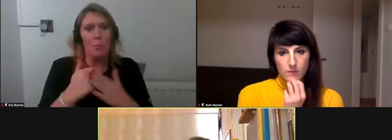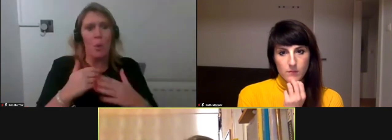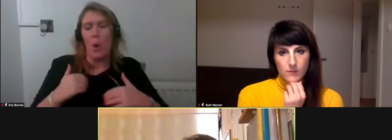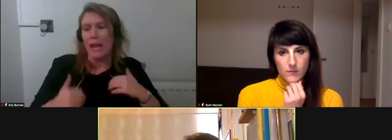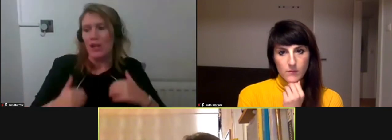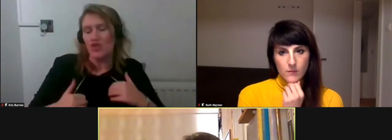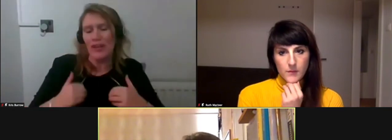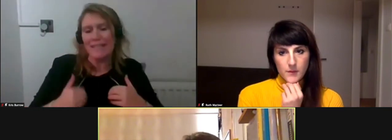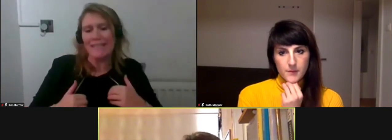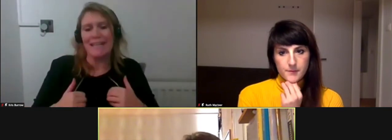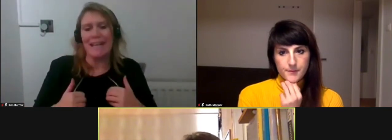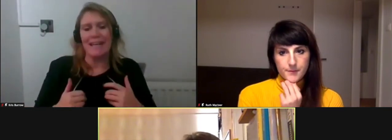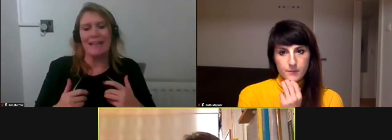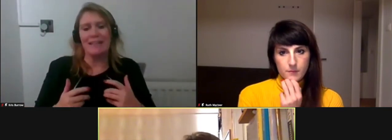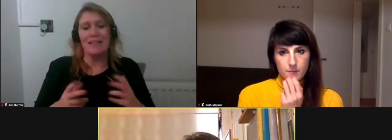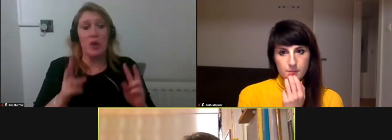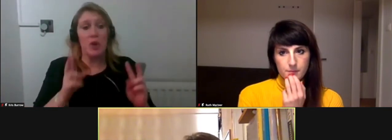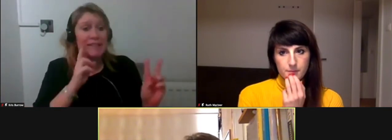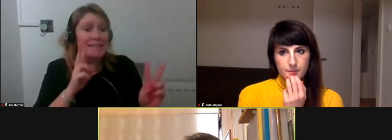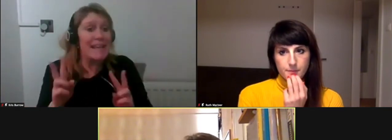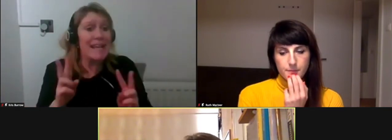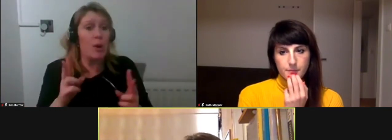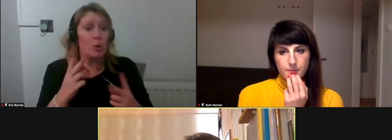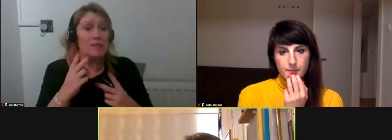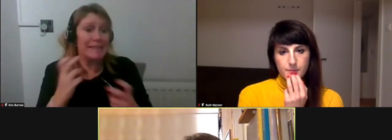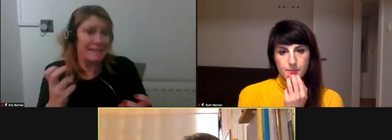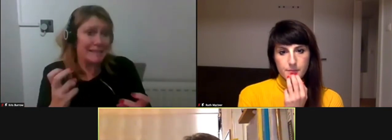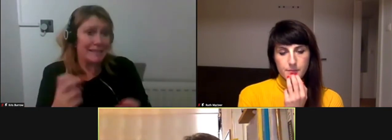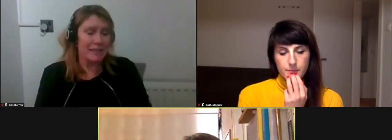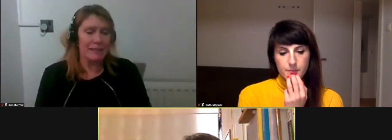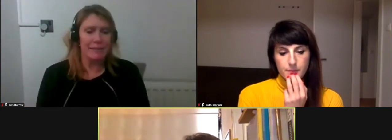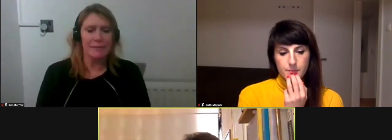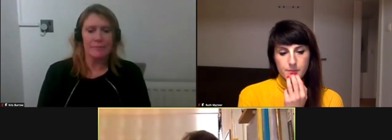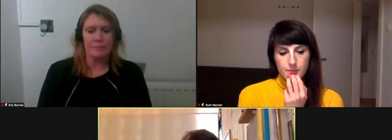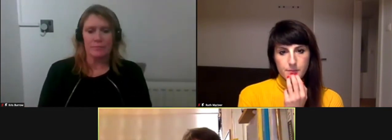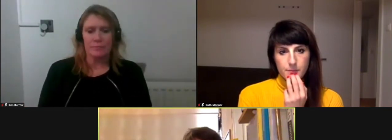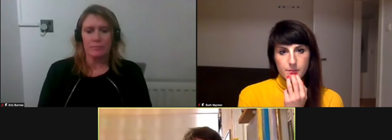see even, in action, and they also have to